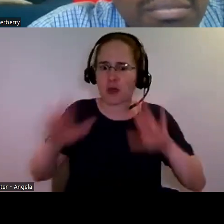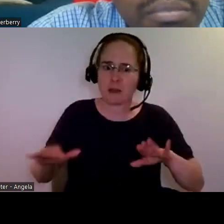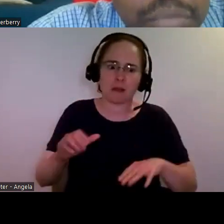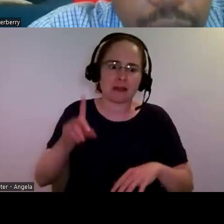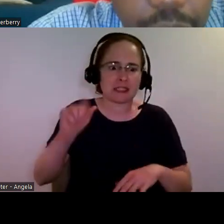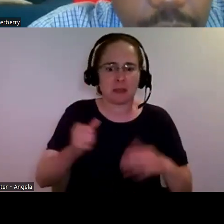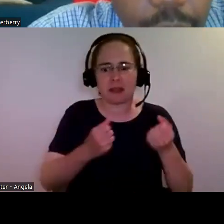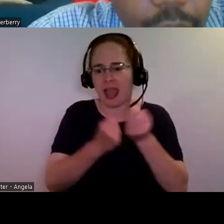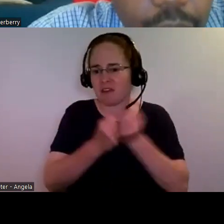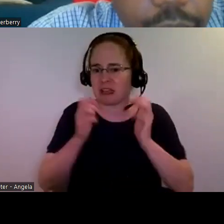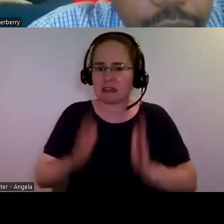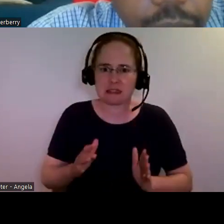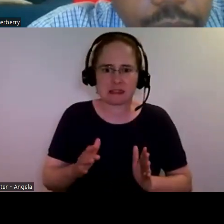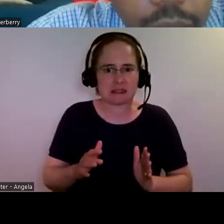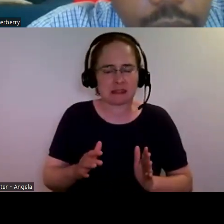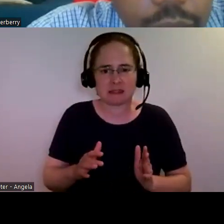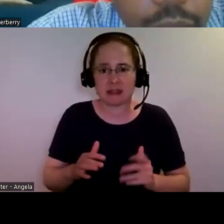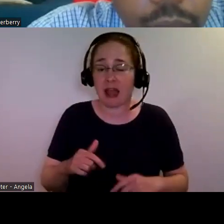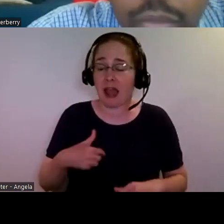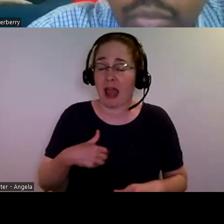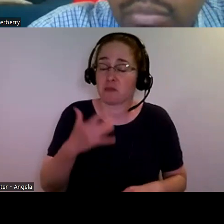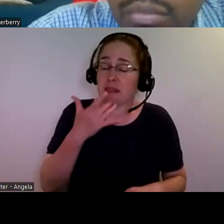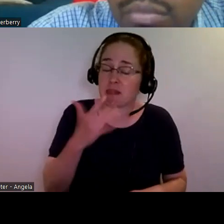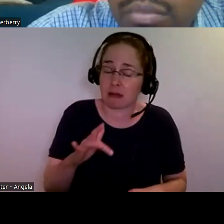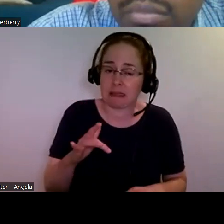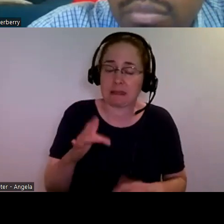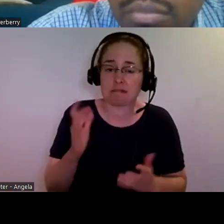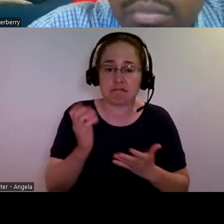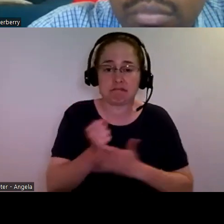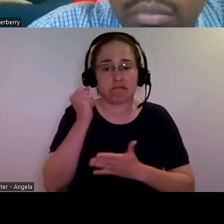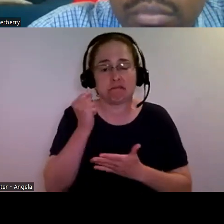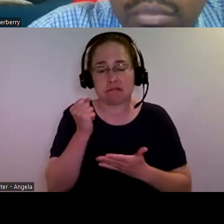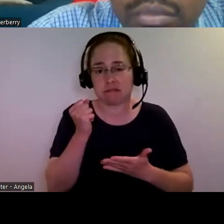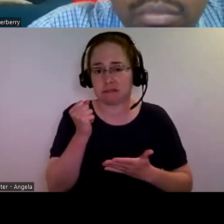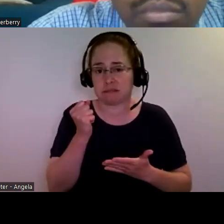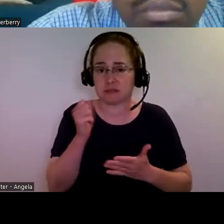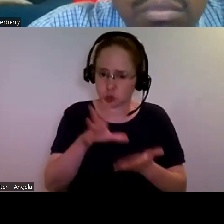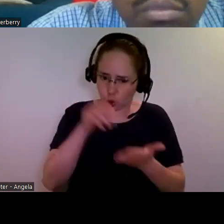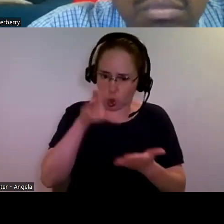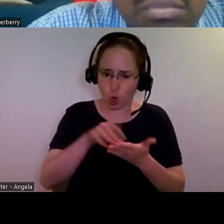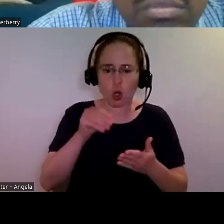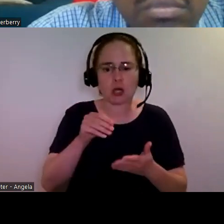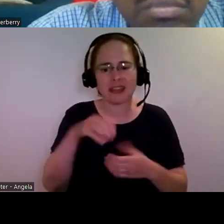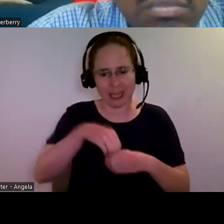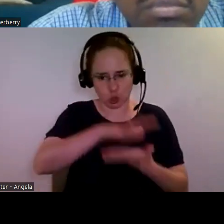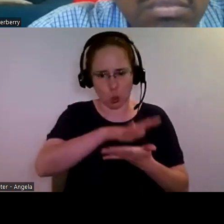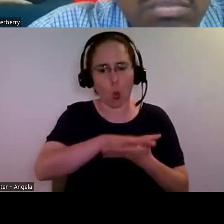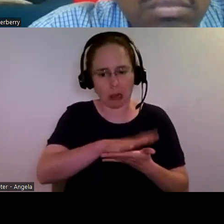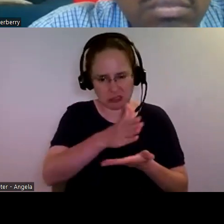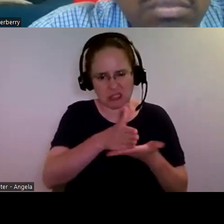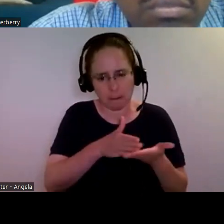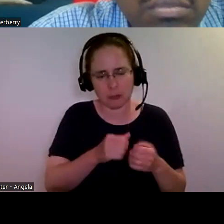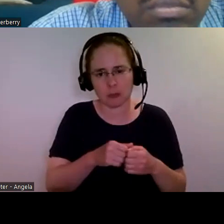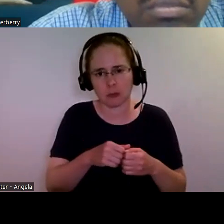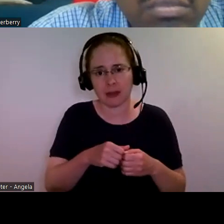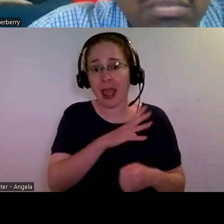advocates and have been lucky enough to learn about some of it in school and co-teach a mini